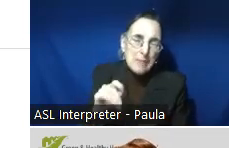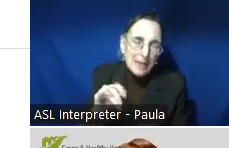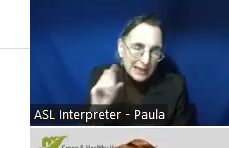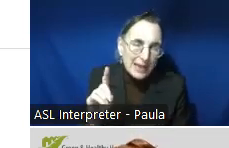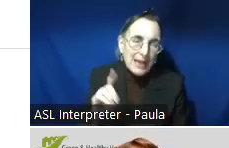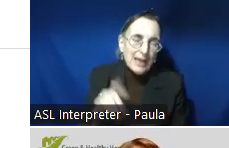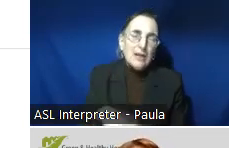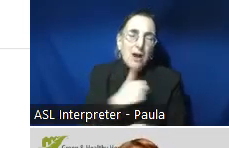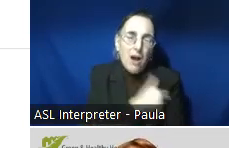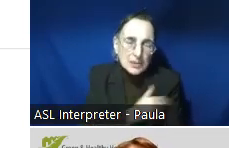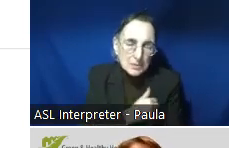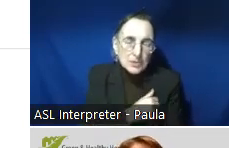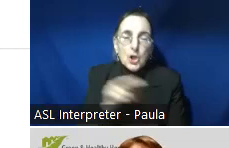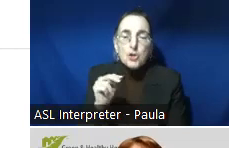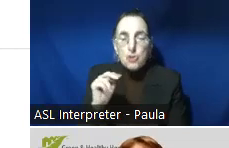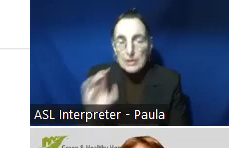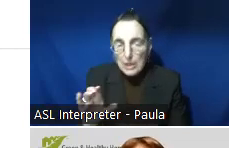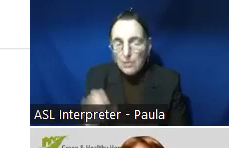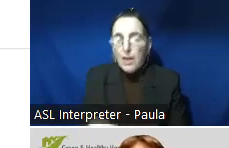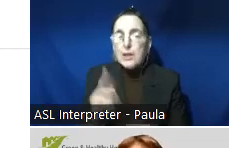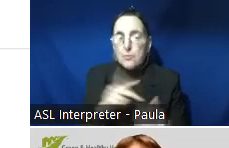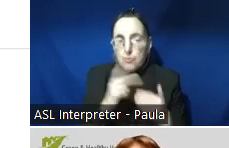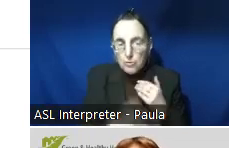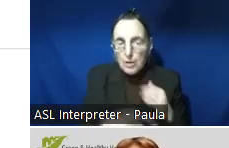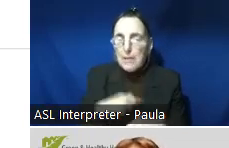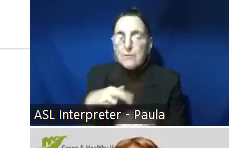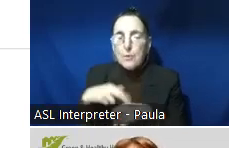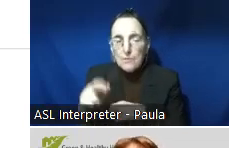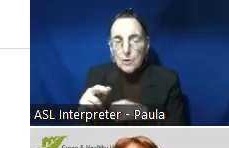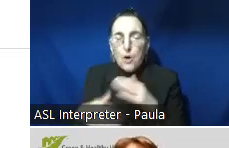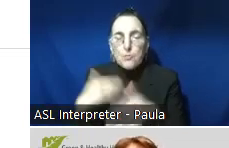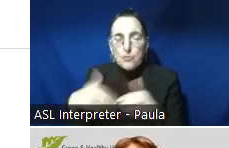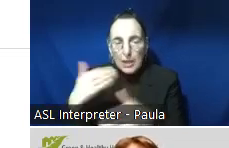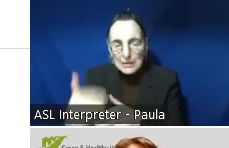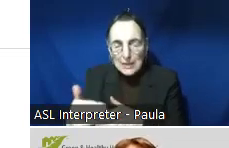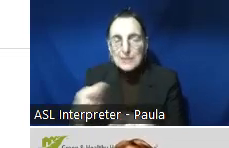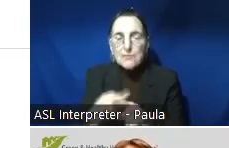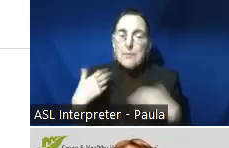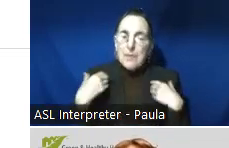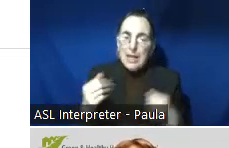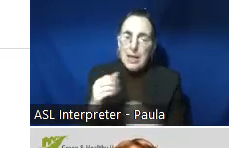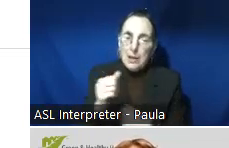it is a referral process coming from the healthcare referral system where we would